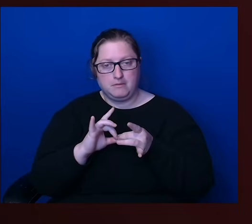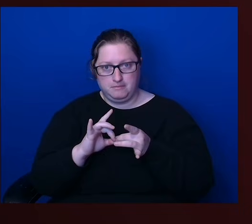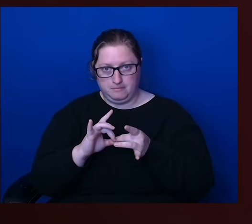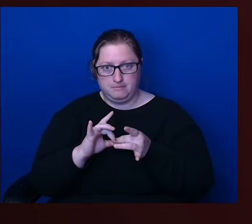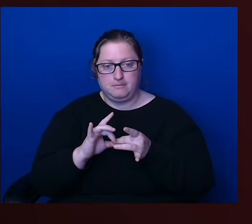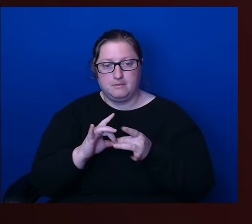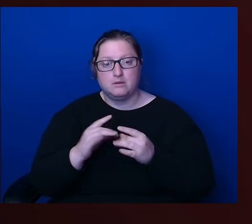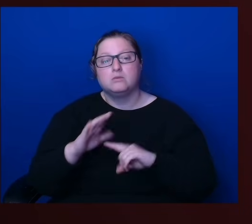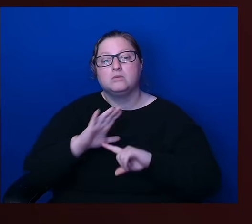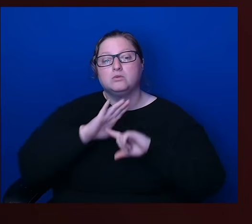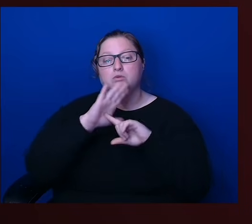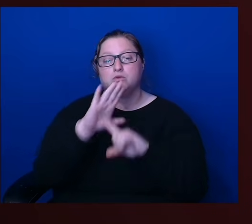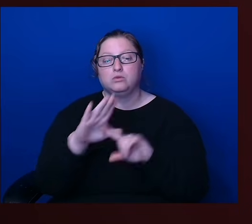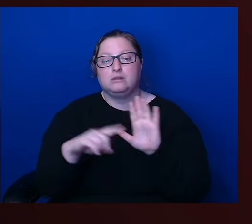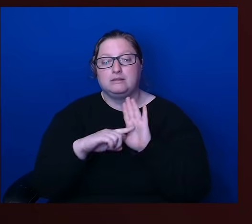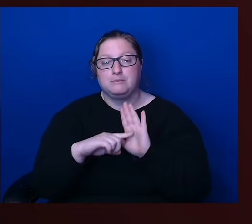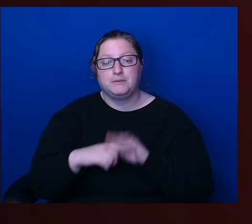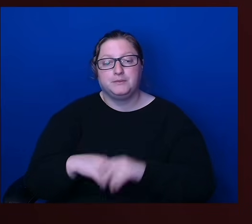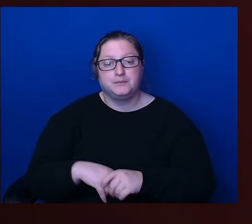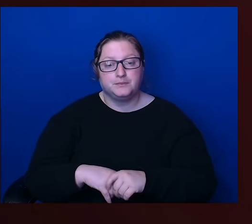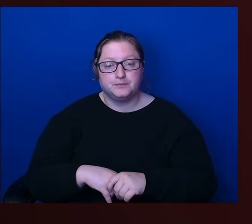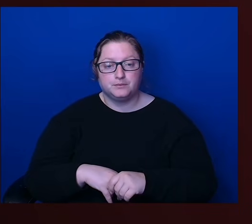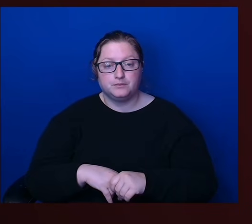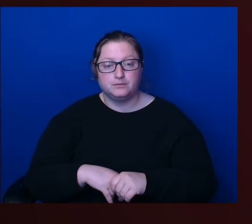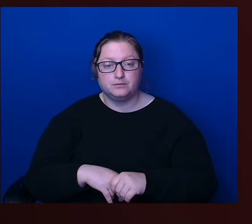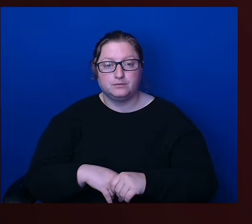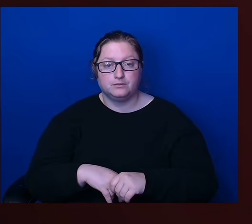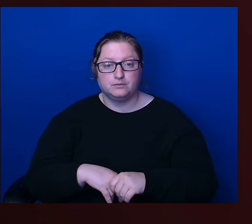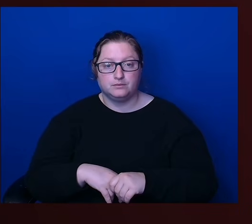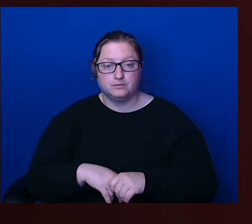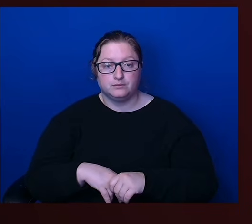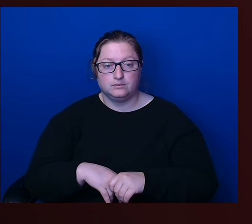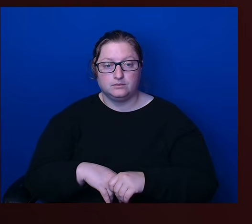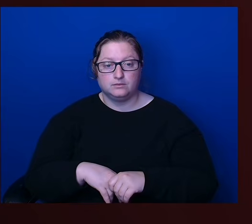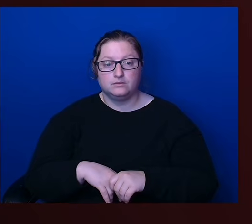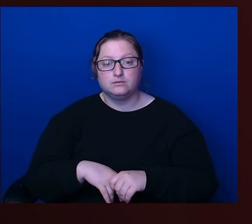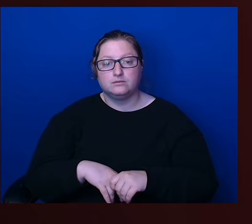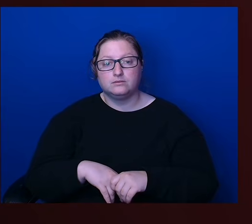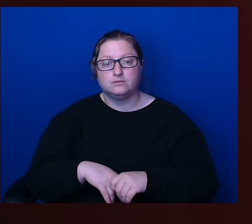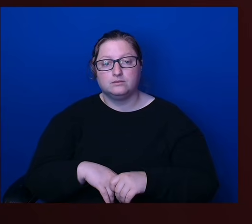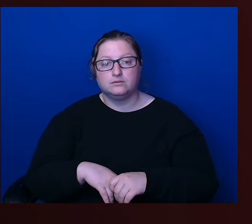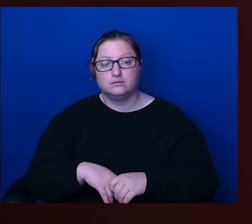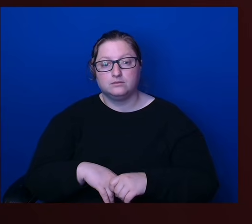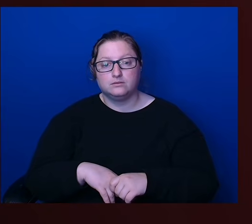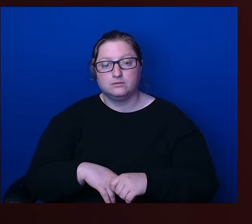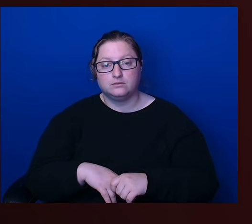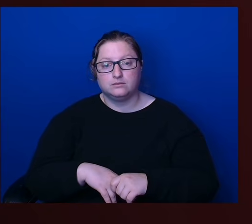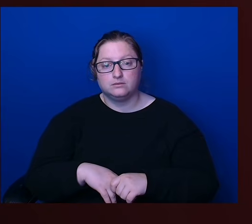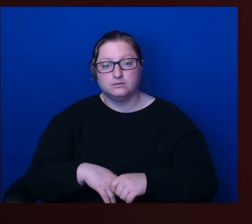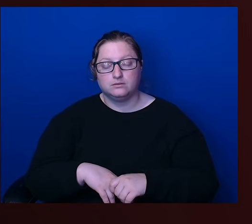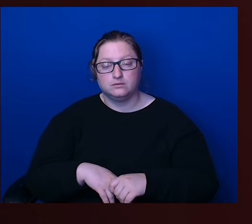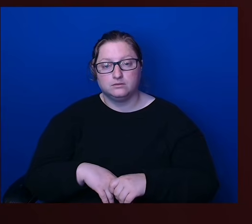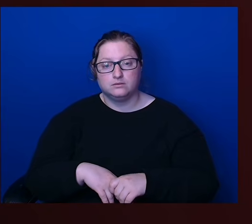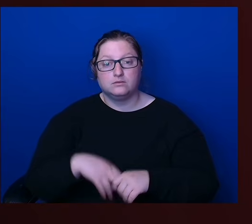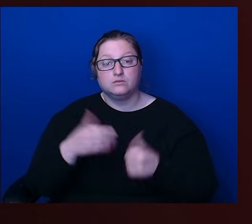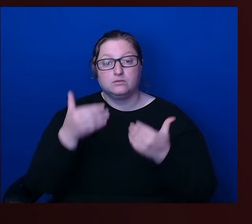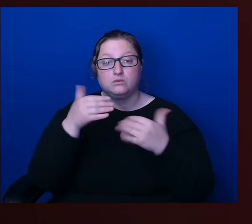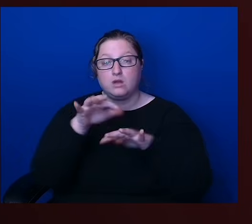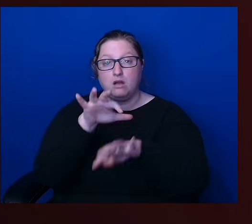So, when you book your trip,